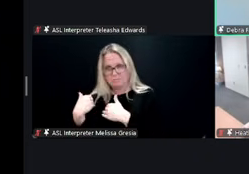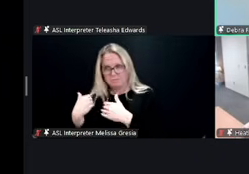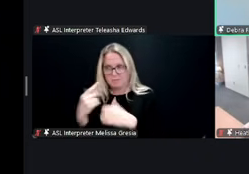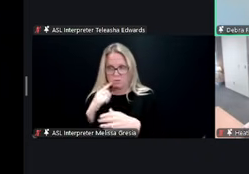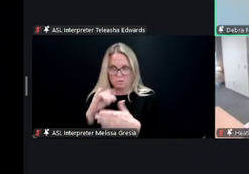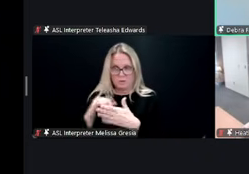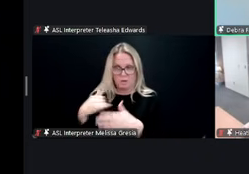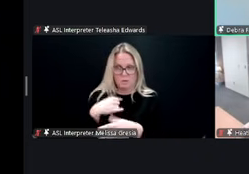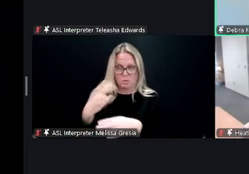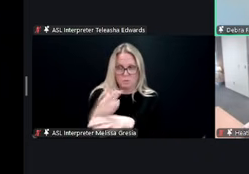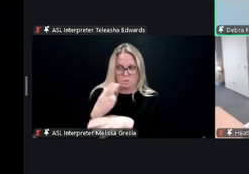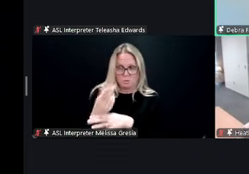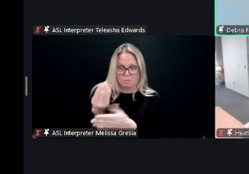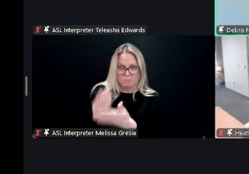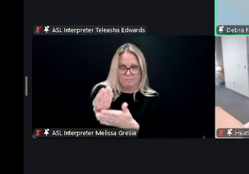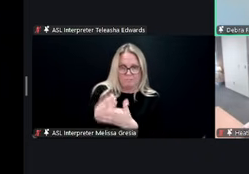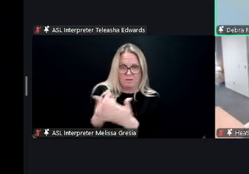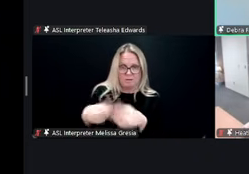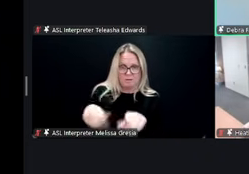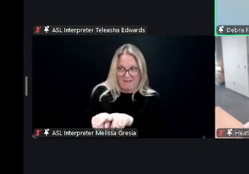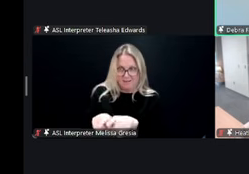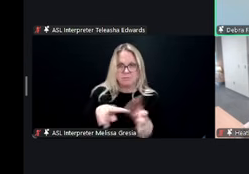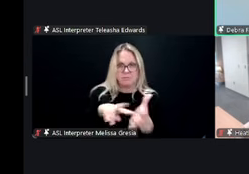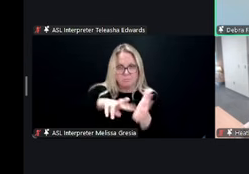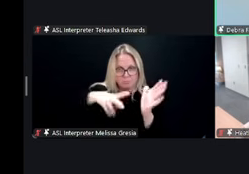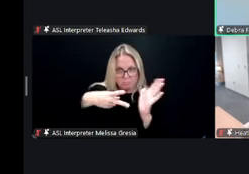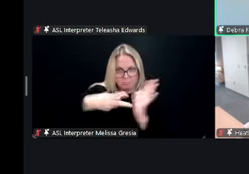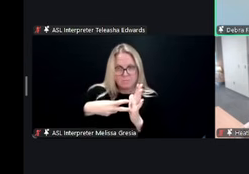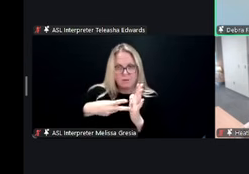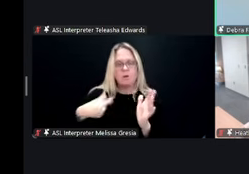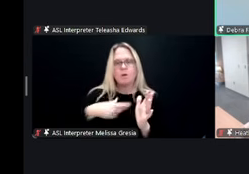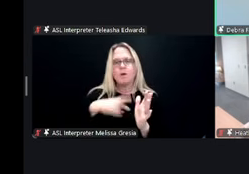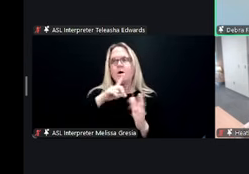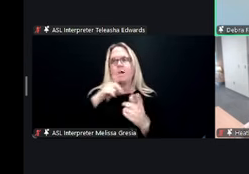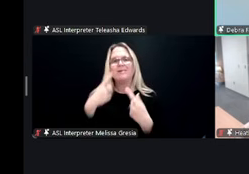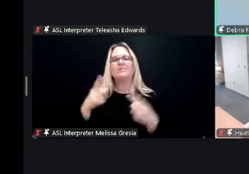these funds as they have been intended, and that we're achieving the outcomes that are intended